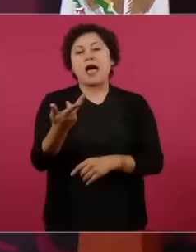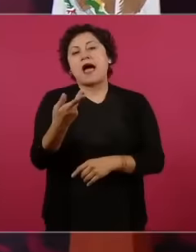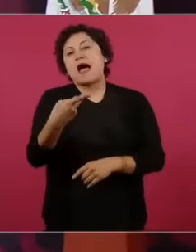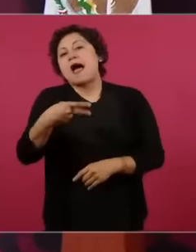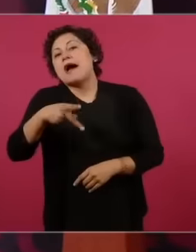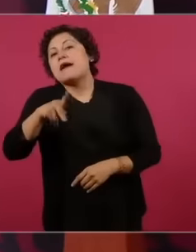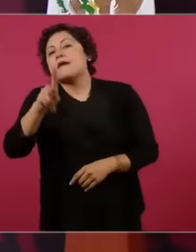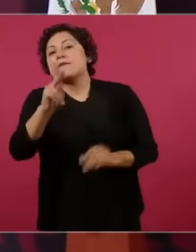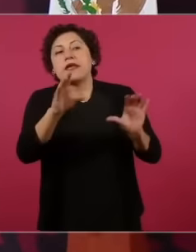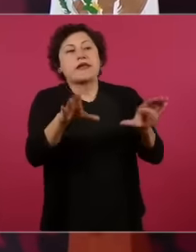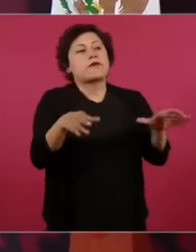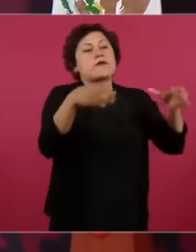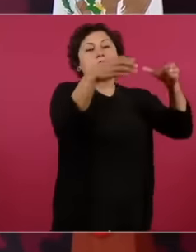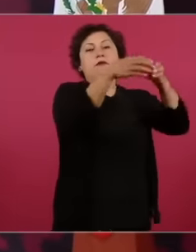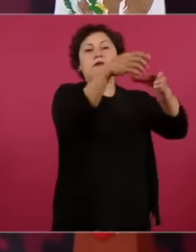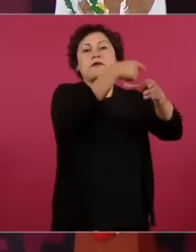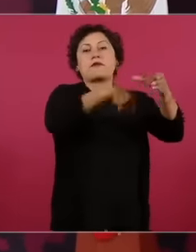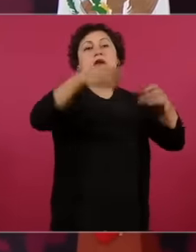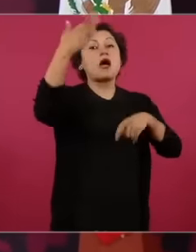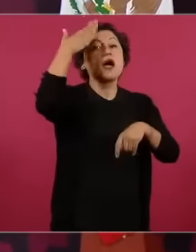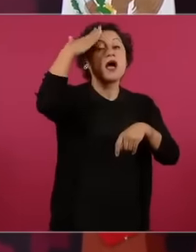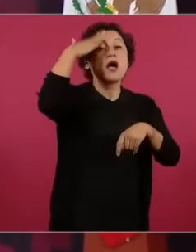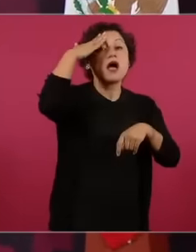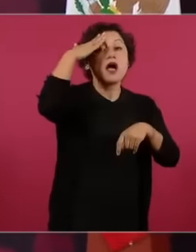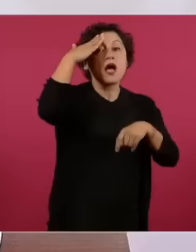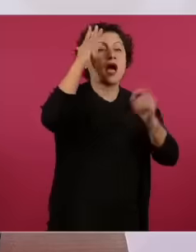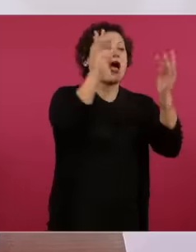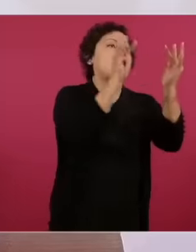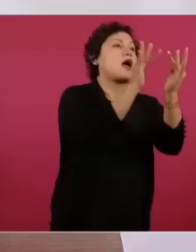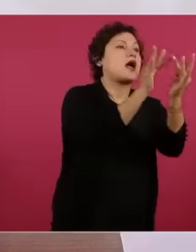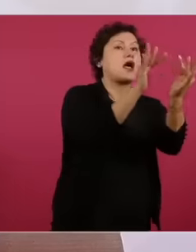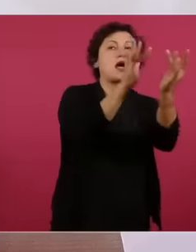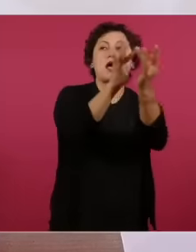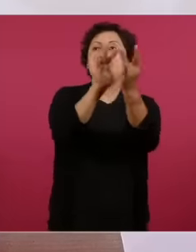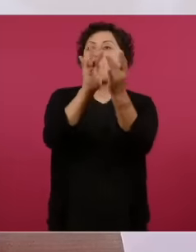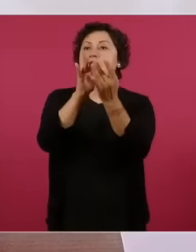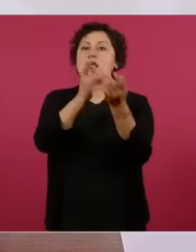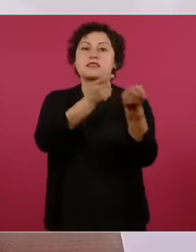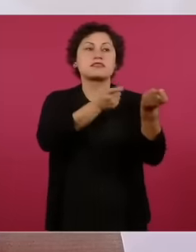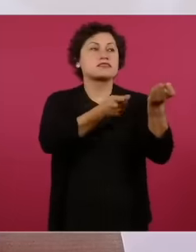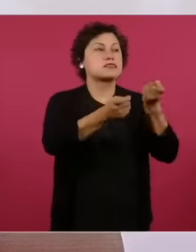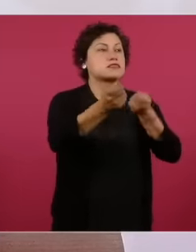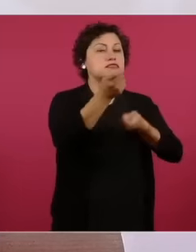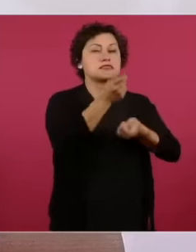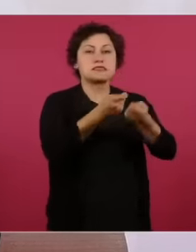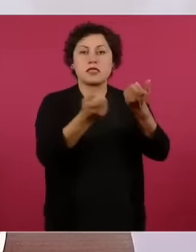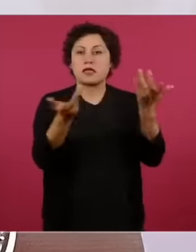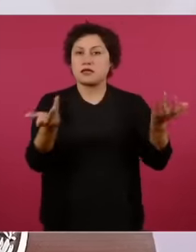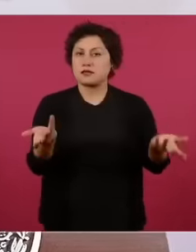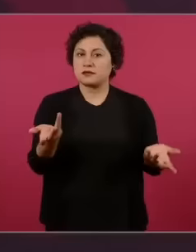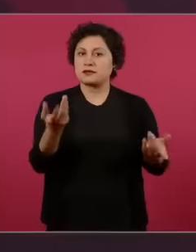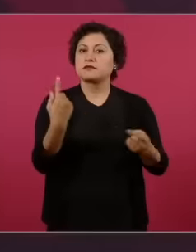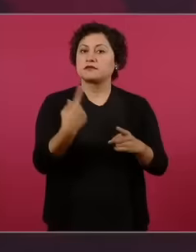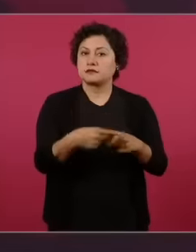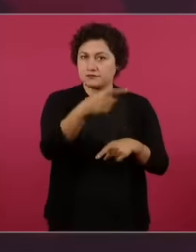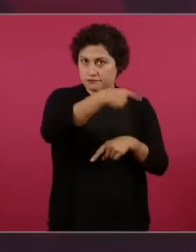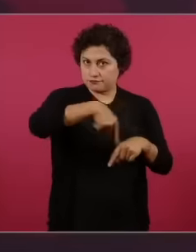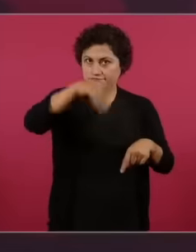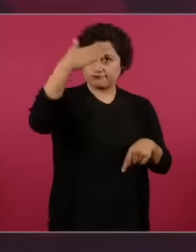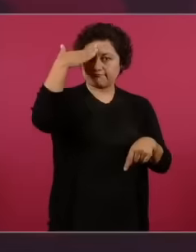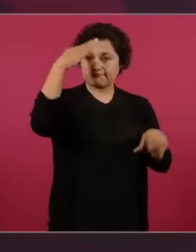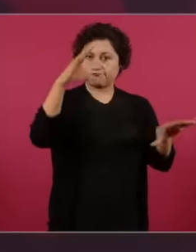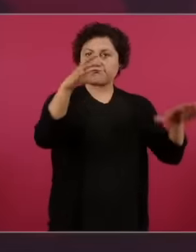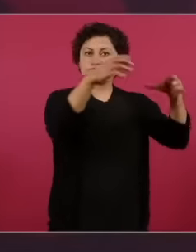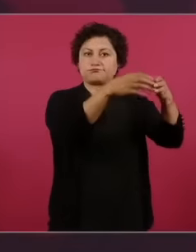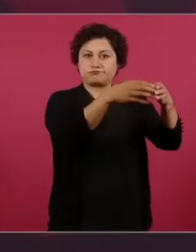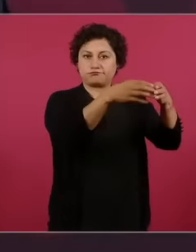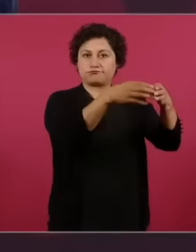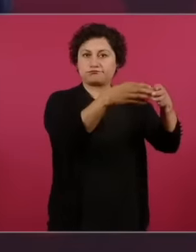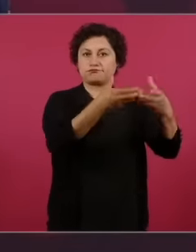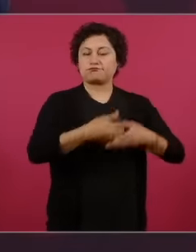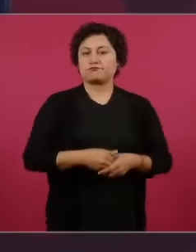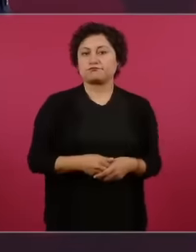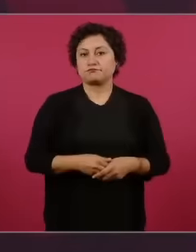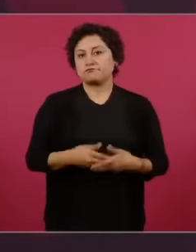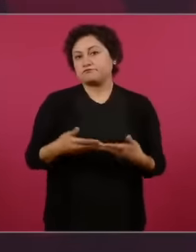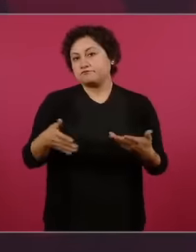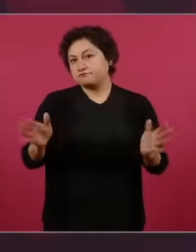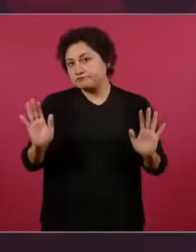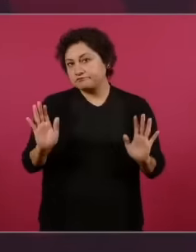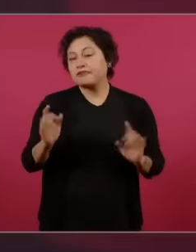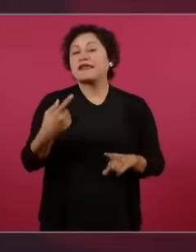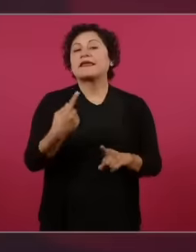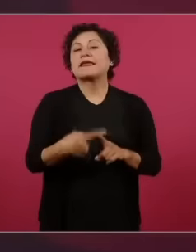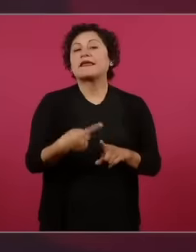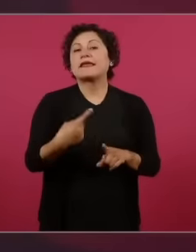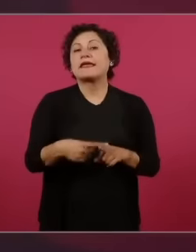Who is the one who convinces the judge, in quotes,